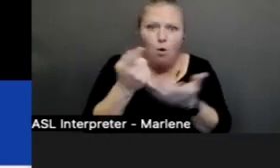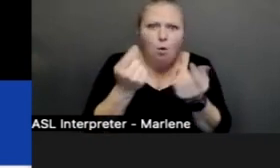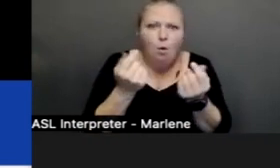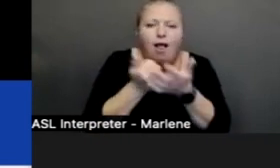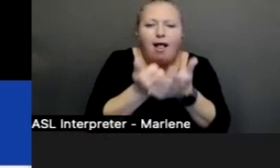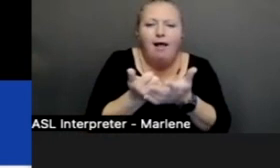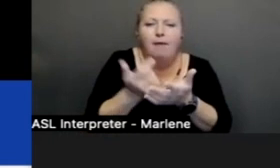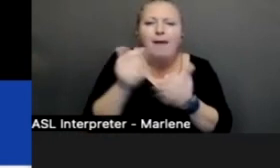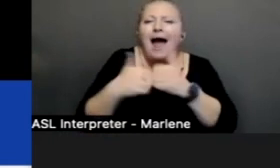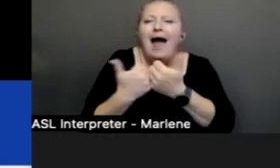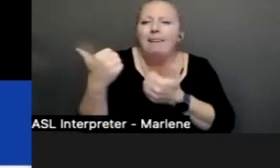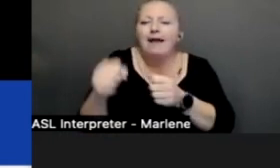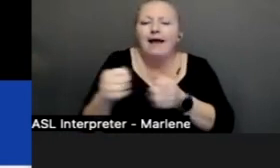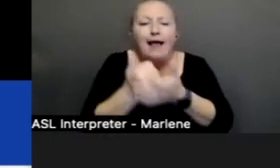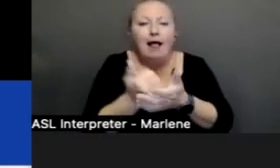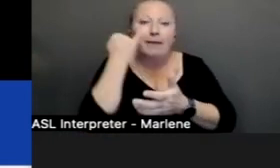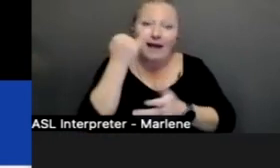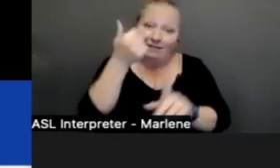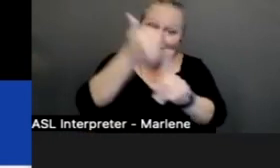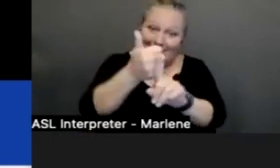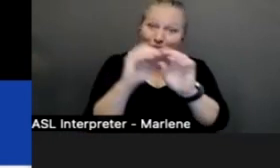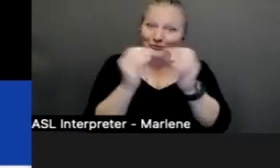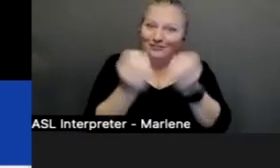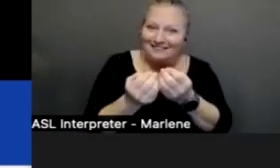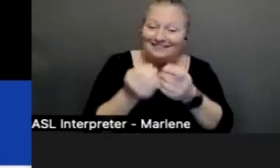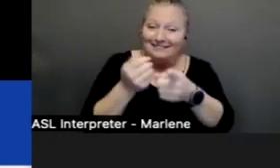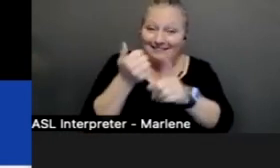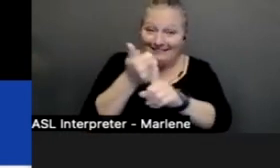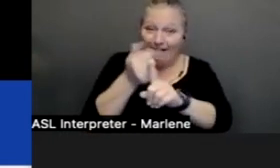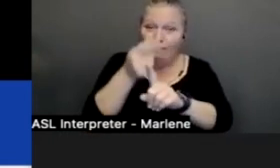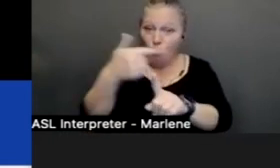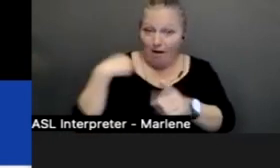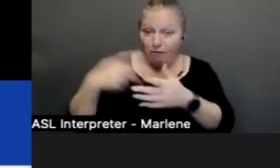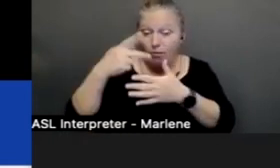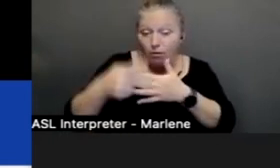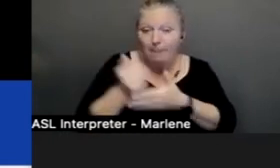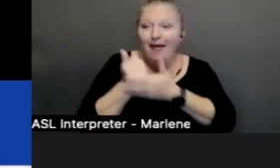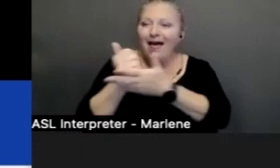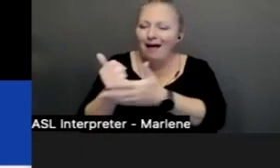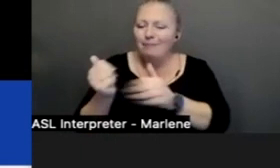about that? And if you are an organization, do you have programs that help address these?